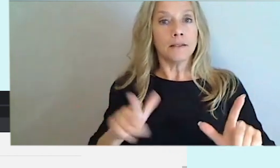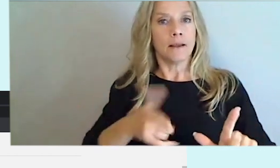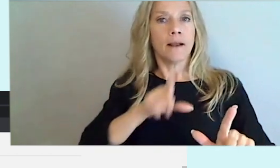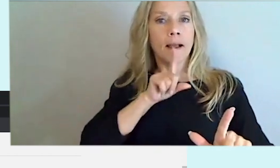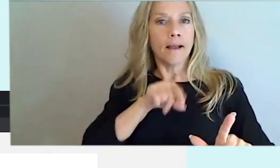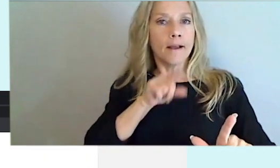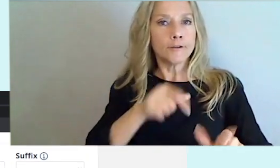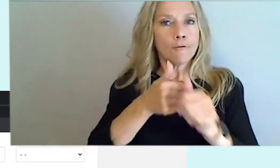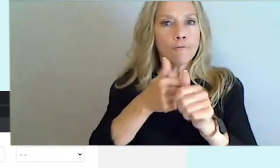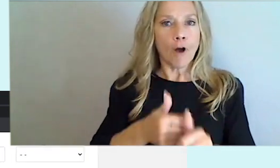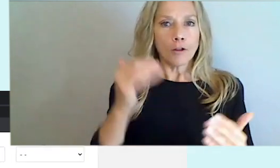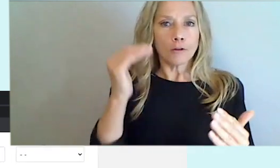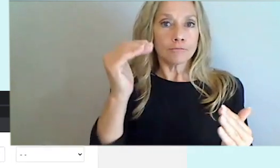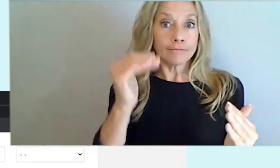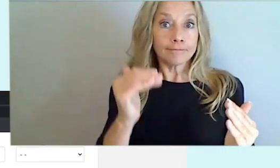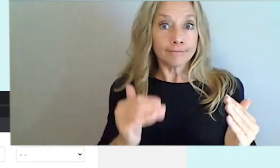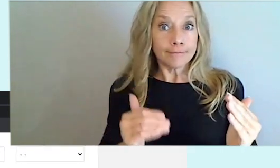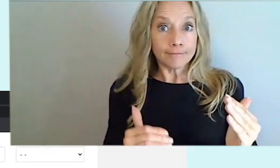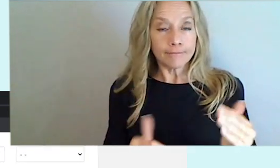They would fill out as many fields as possible.